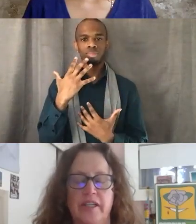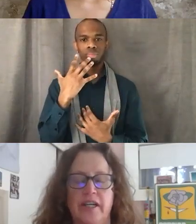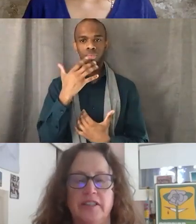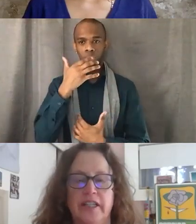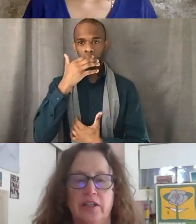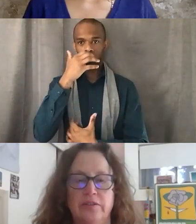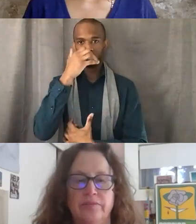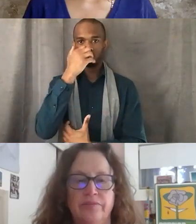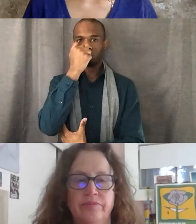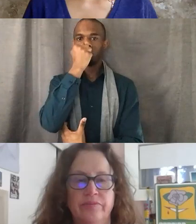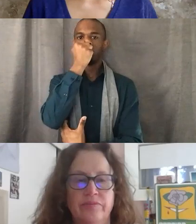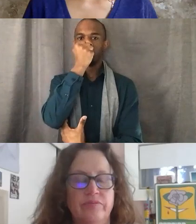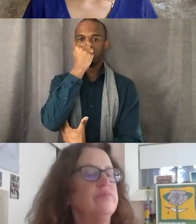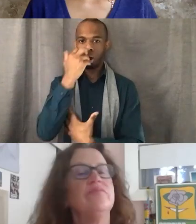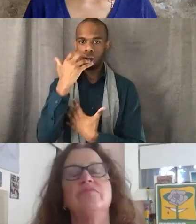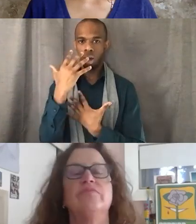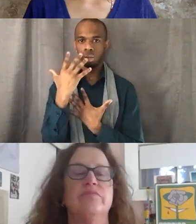and exhale (exhales)